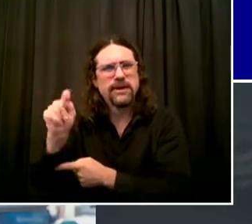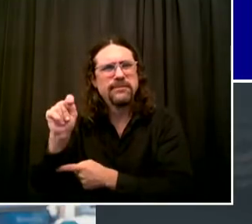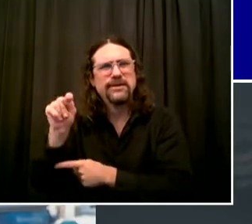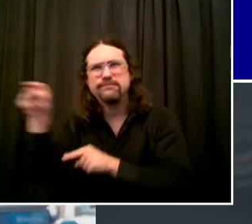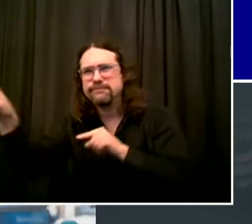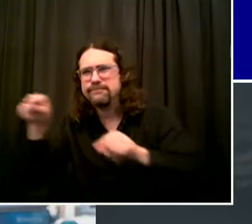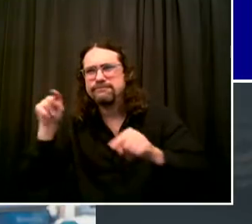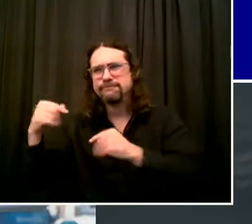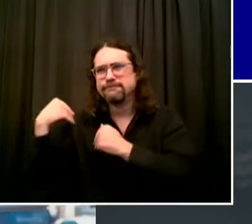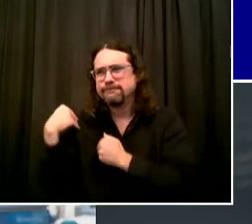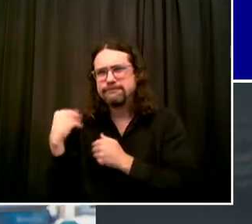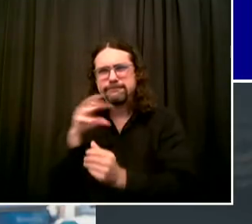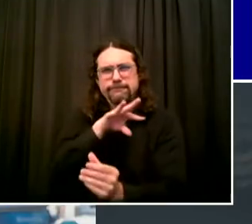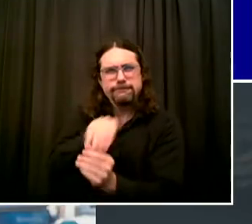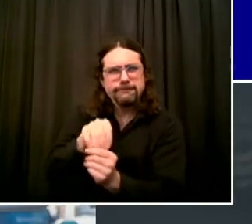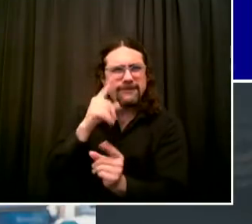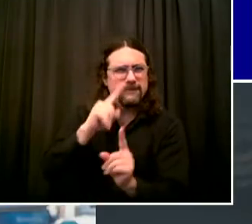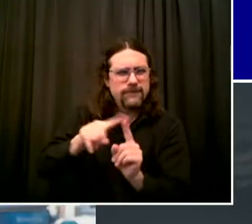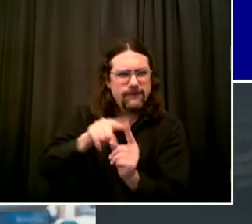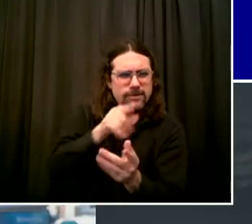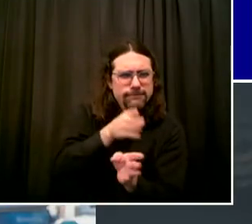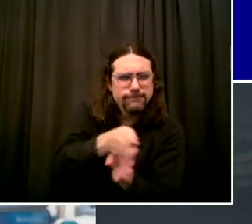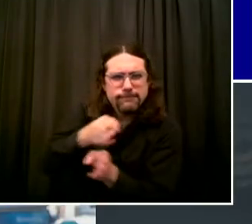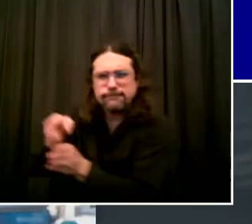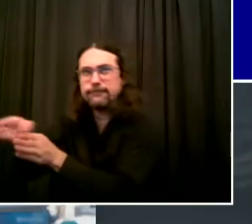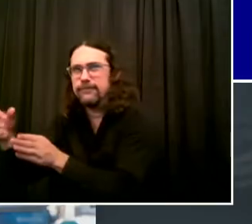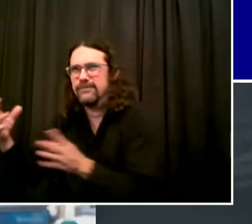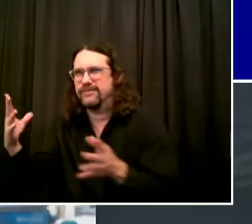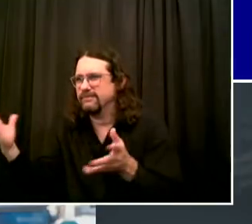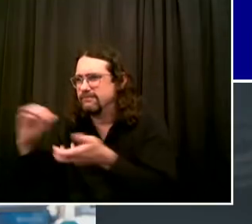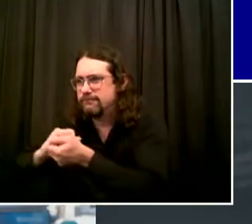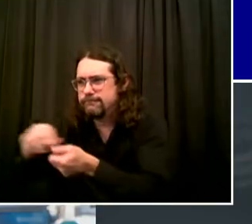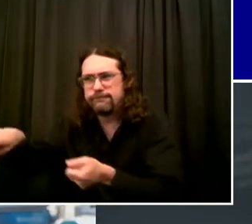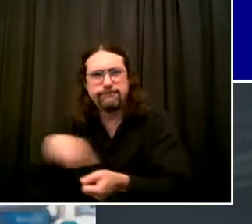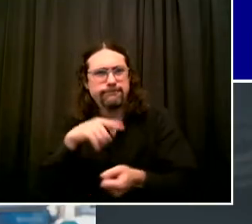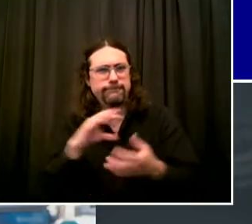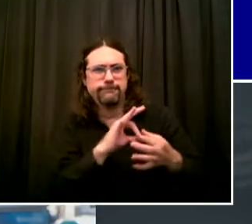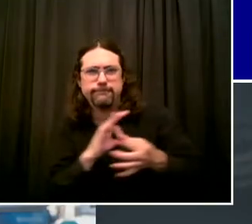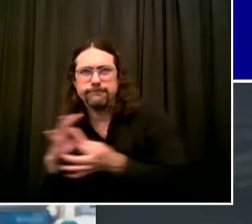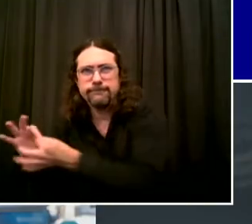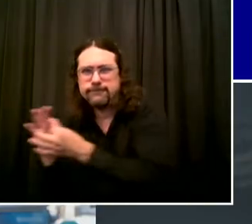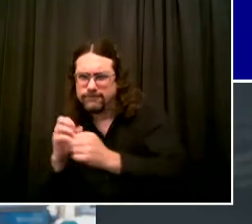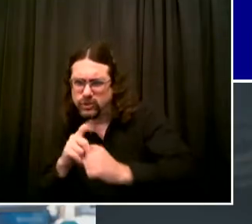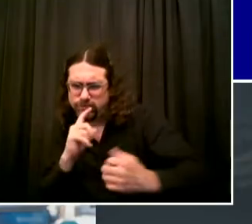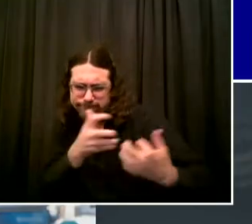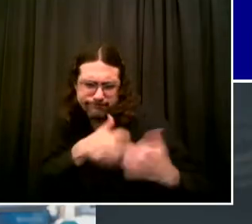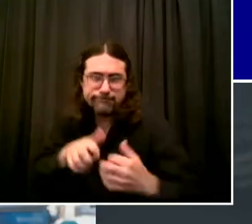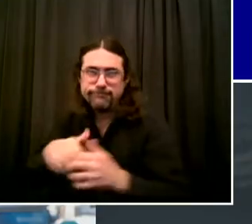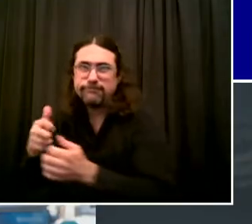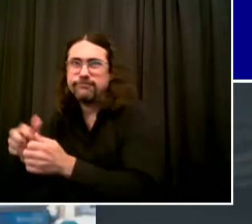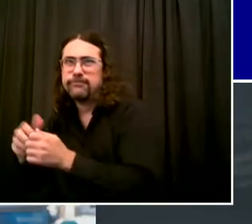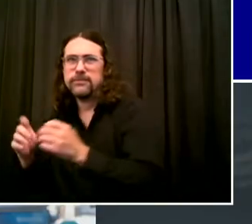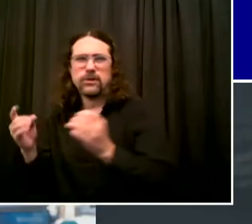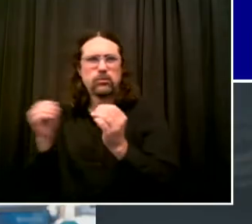AND THE TRANSPORTATION GOING OUT INTO THE COMMUNITY AND HELPING TO SHOW RESTAURANTS THAT THEY CAN TAKE ADVANTAGE OF THIS RIGHT